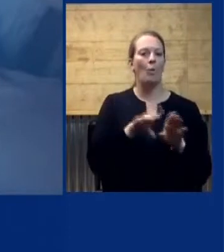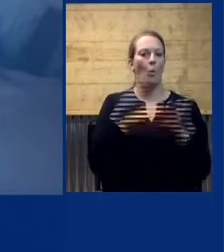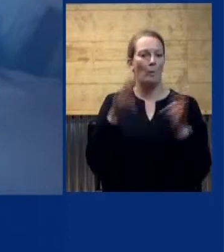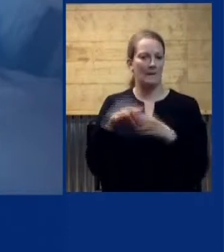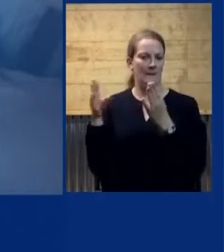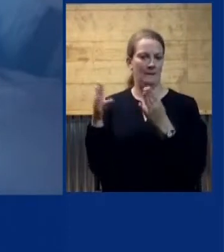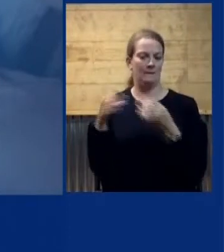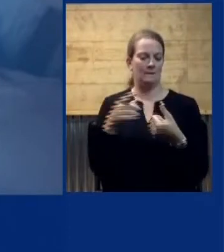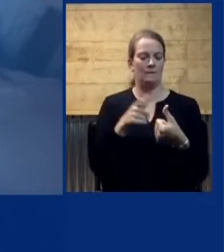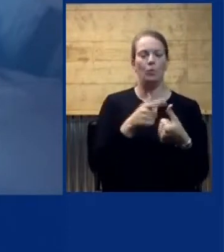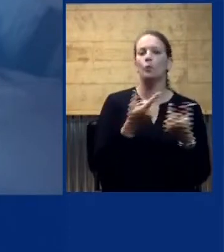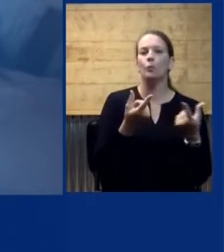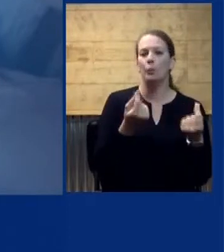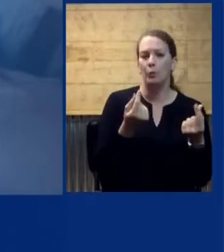DISTRICTS WILL SUBMIT THEIR